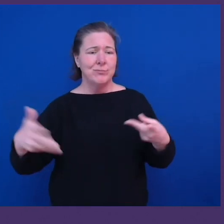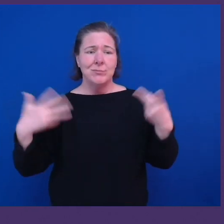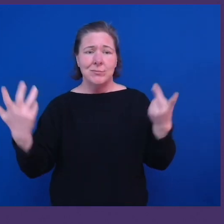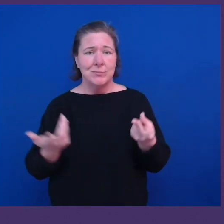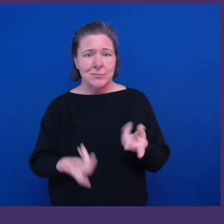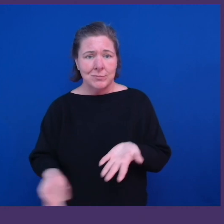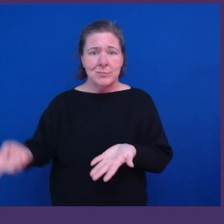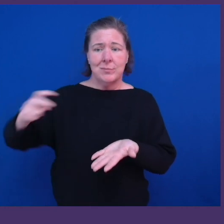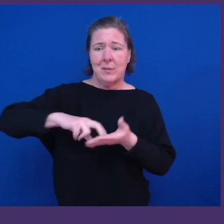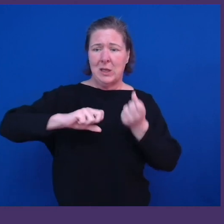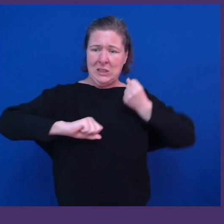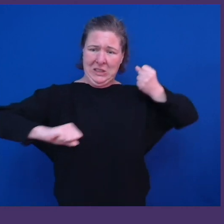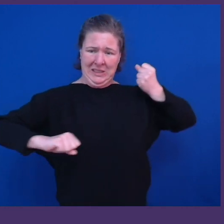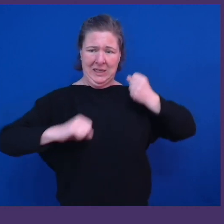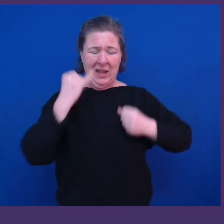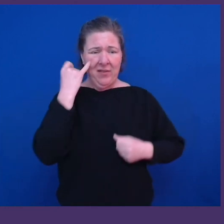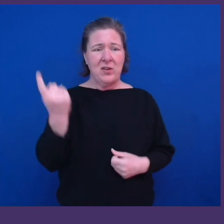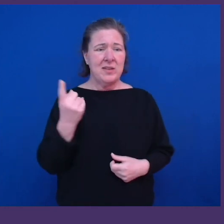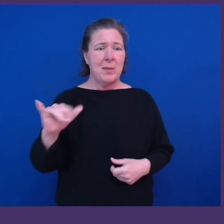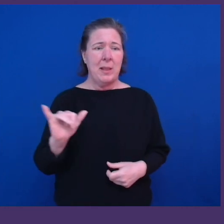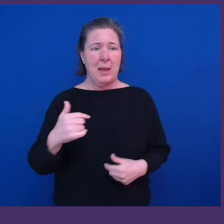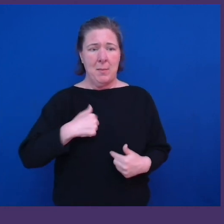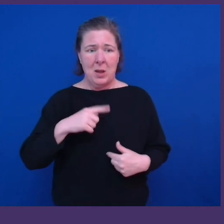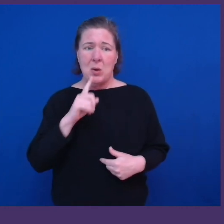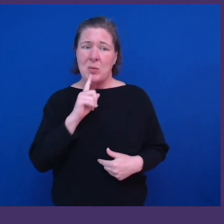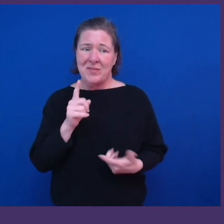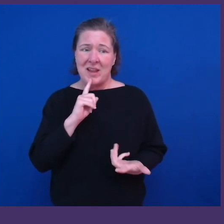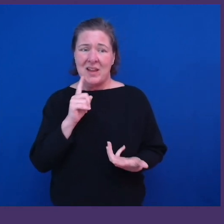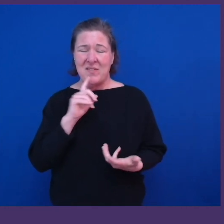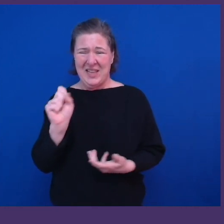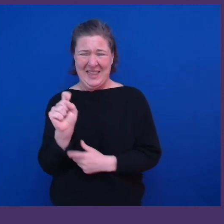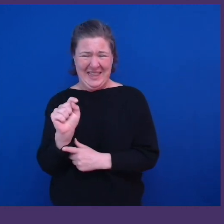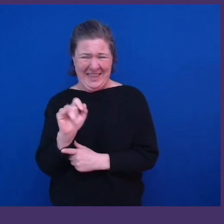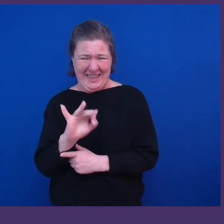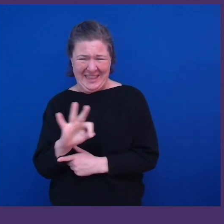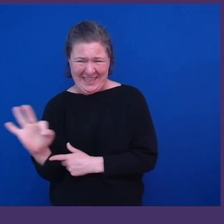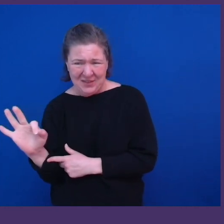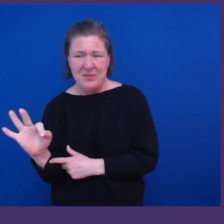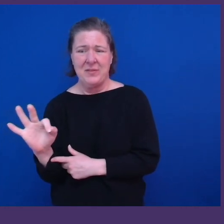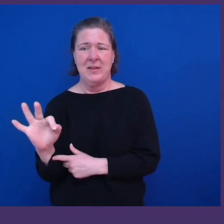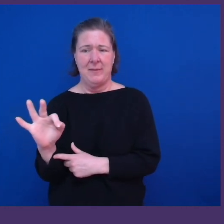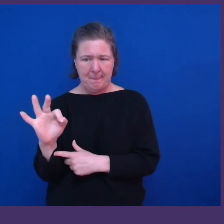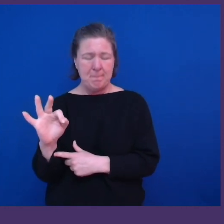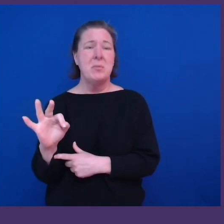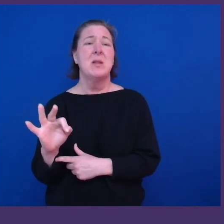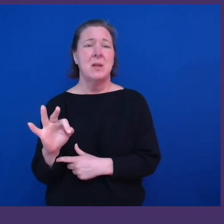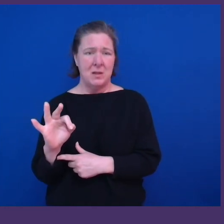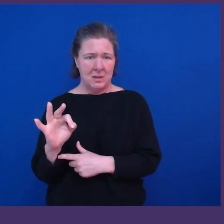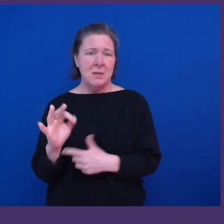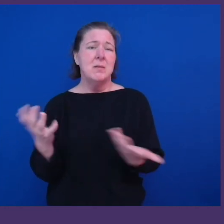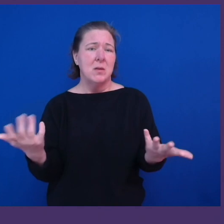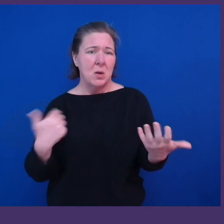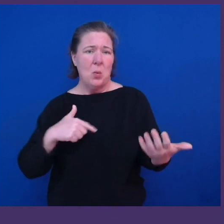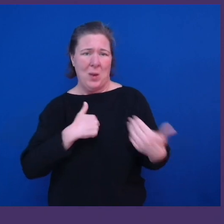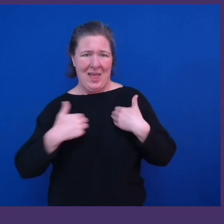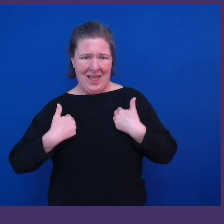if you're someone like me who is very, very stiff. We've also got automated transcription tools